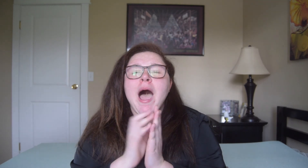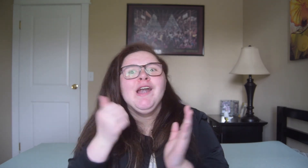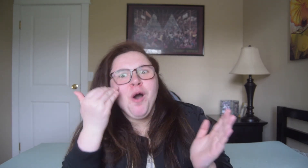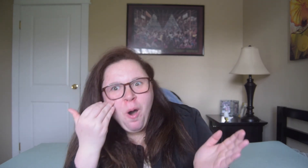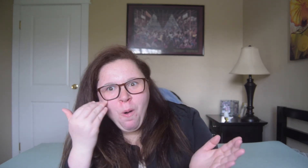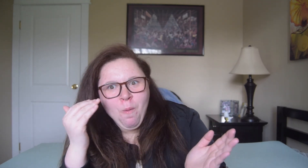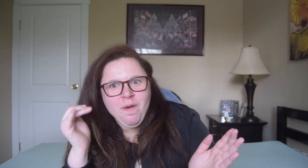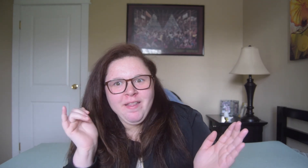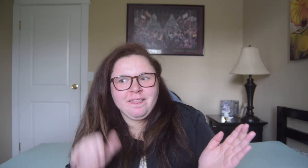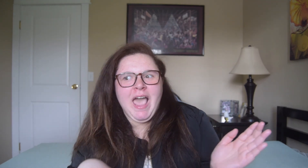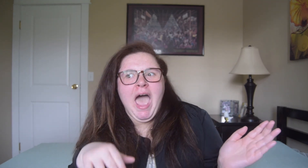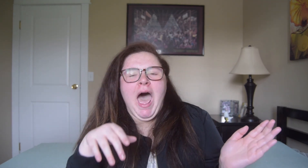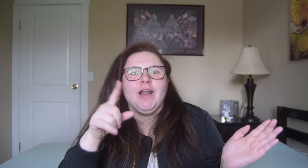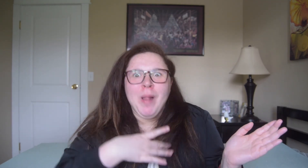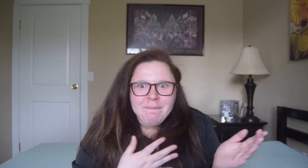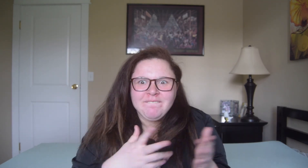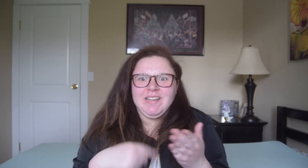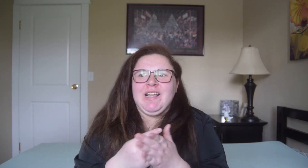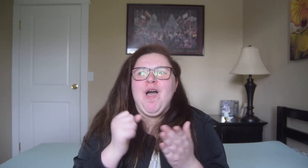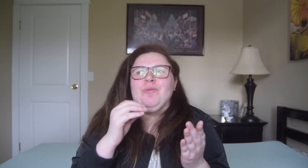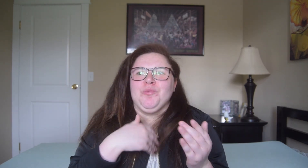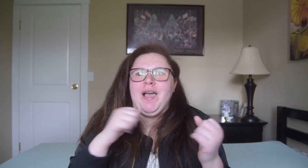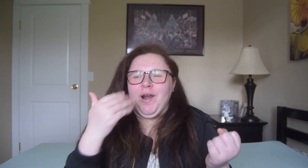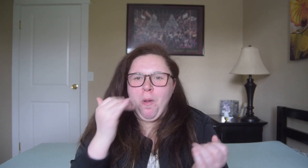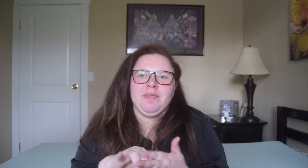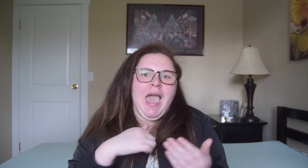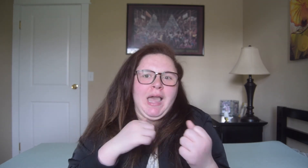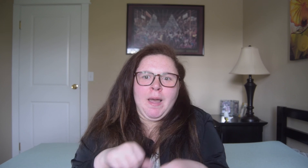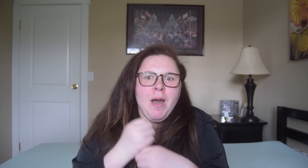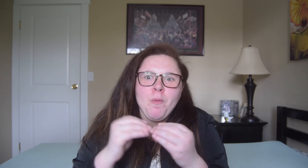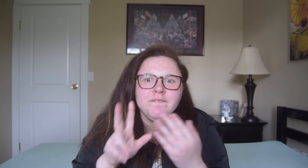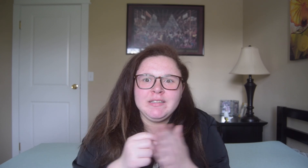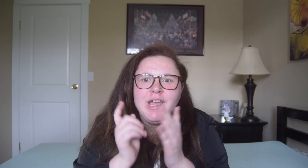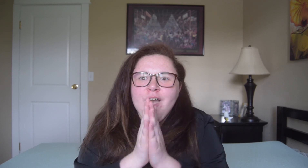So, I know that you guys like my videos. I also will know that I will make more videos